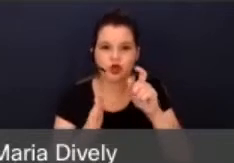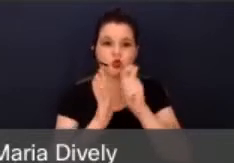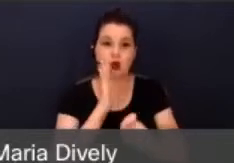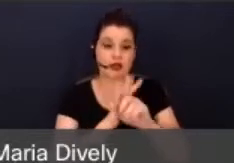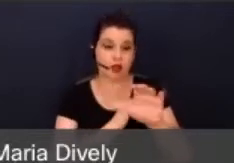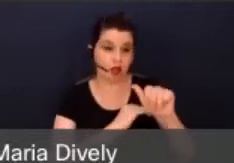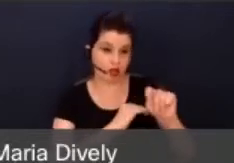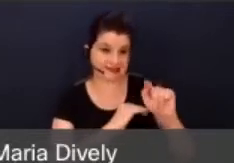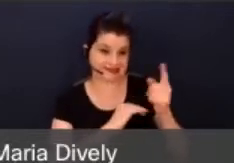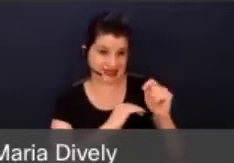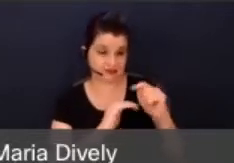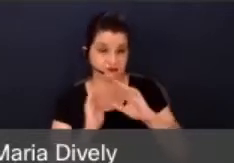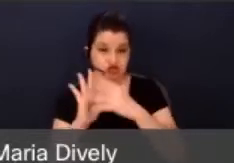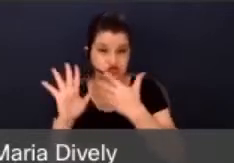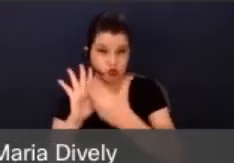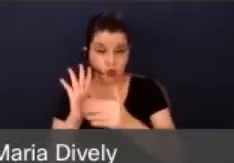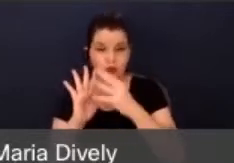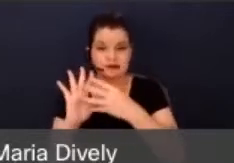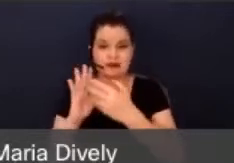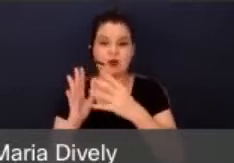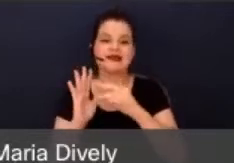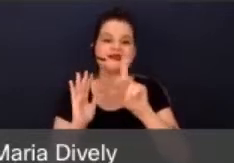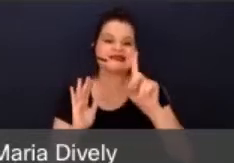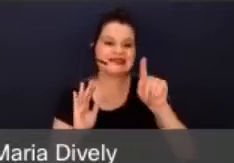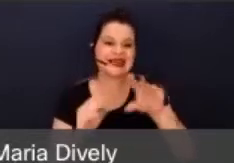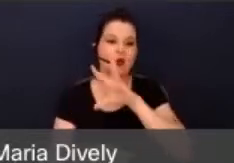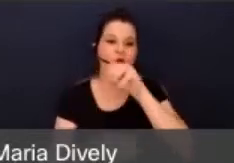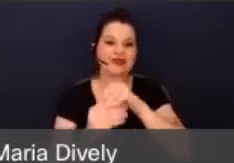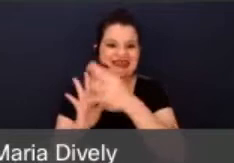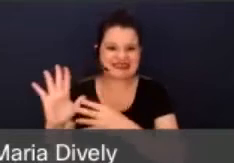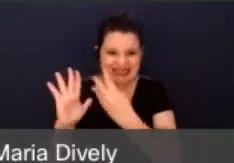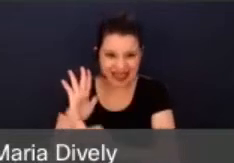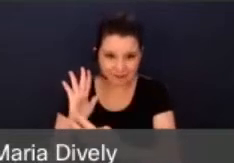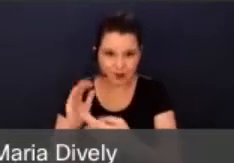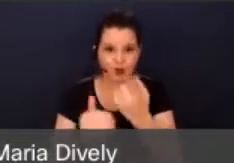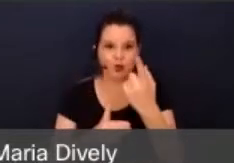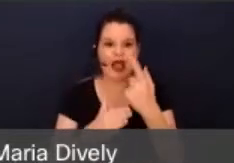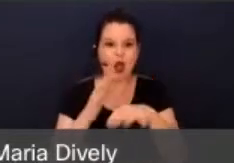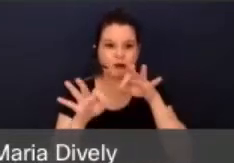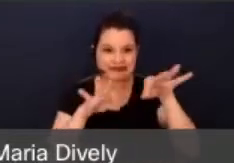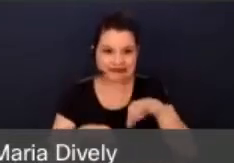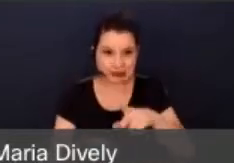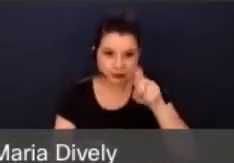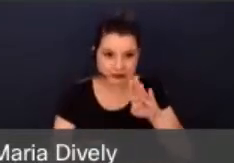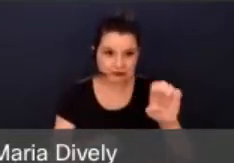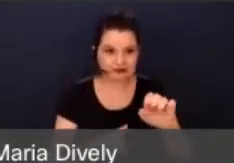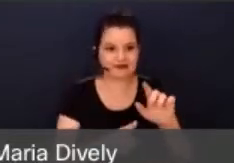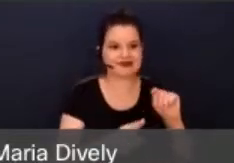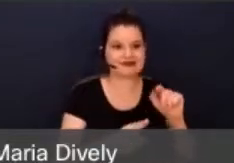how do you refer to the data within the table, how detailed do you need to be? That's a tough one.